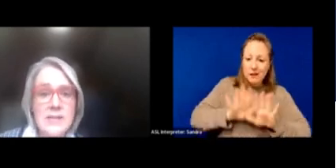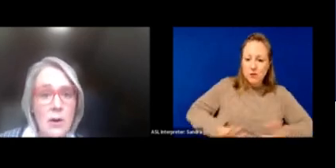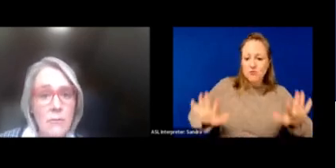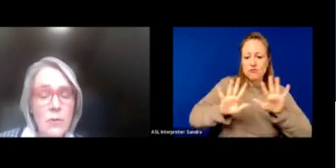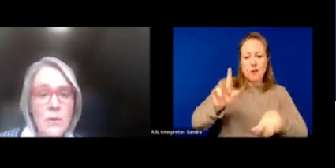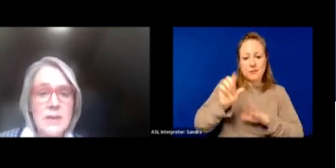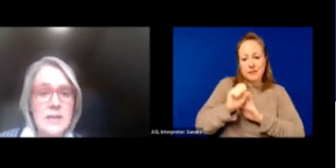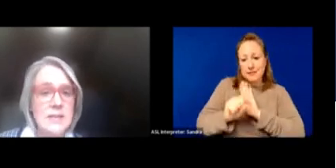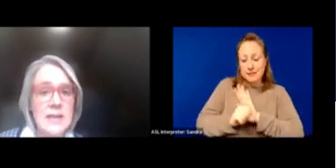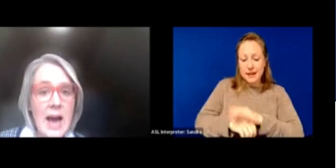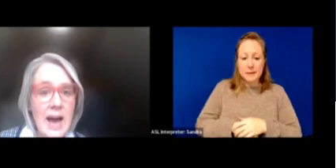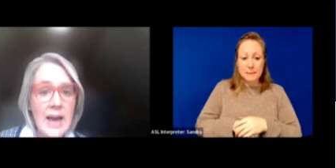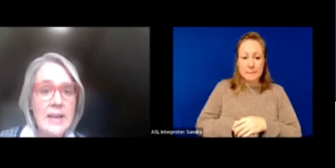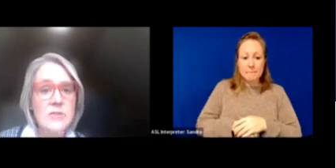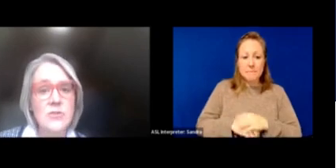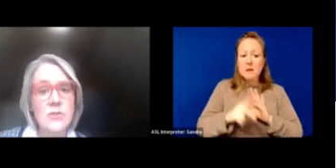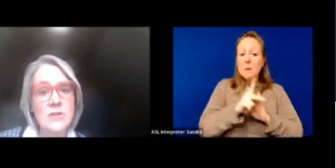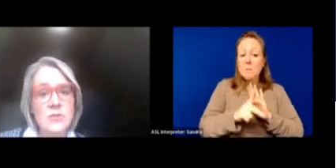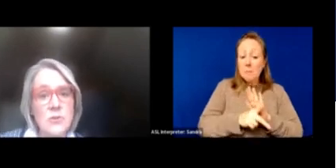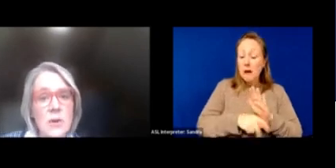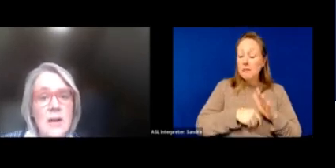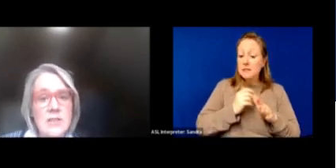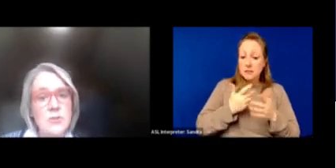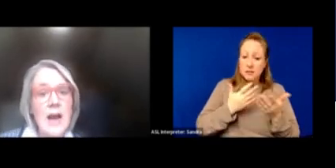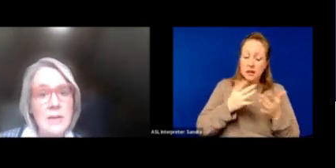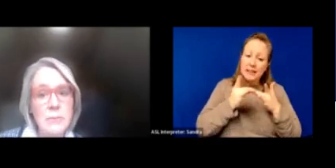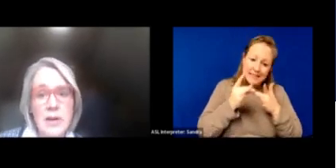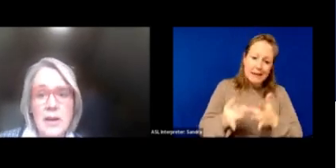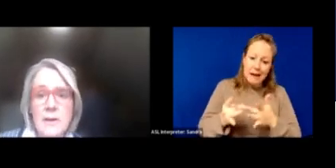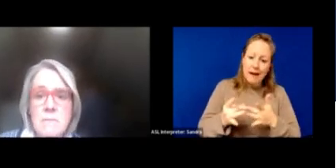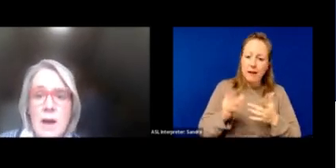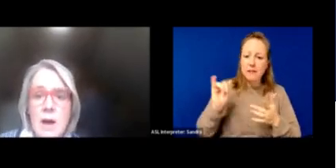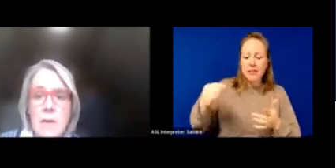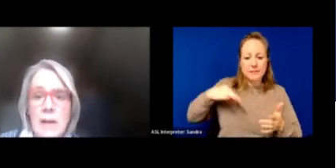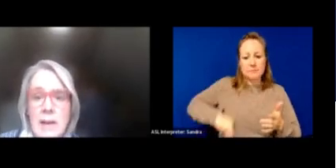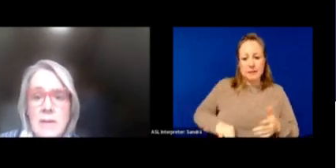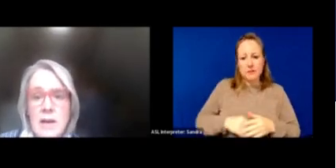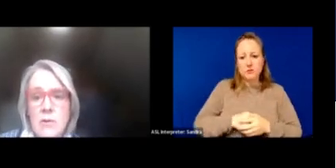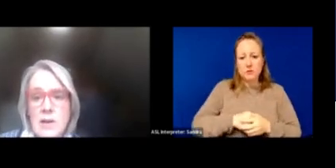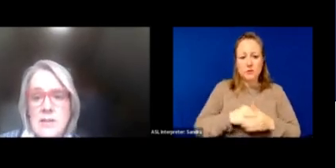is helpful. It's a guide, it's your it's your it's your guidebook, alignment across